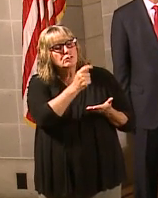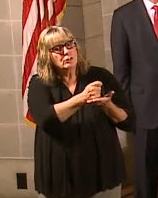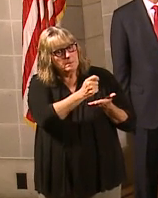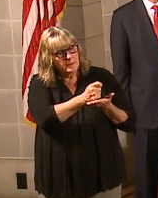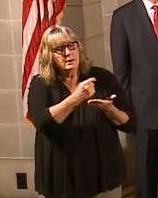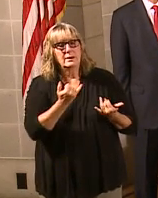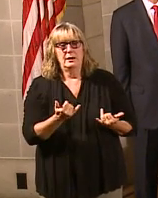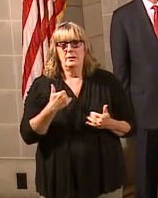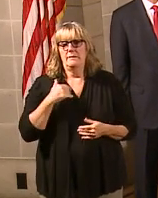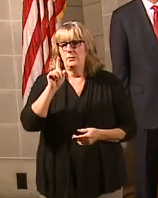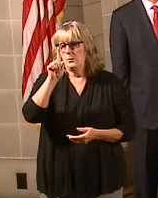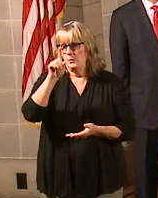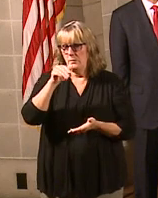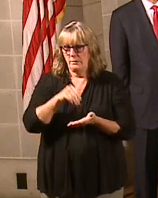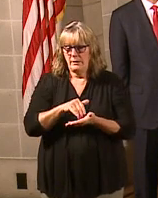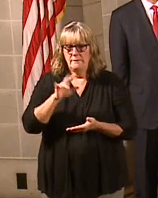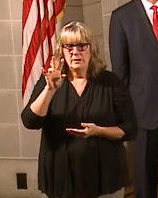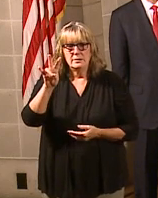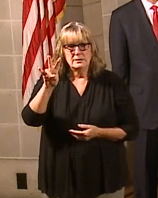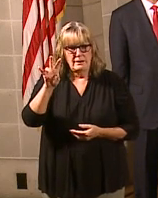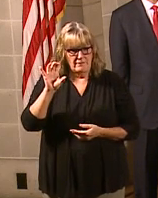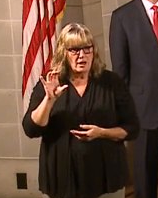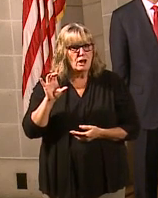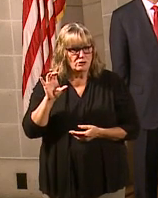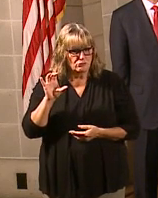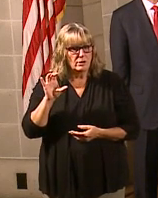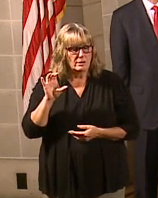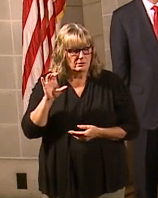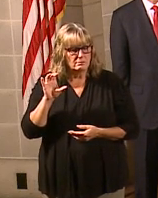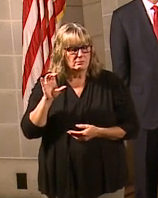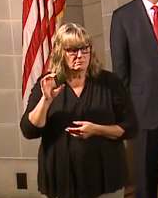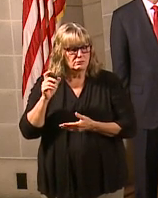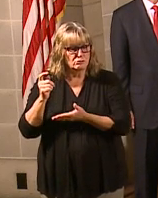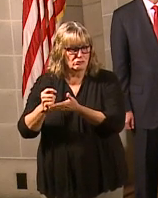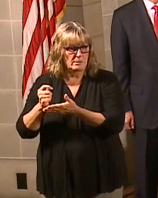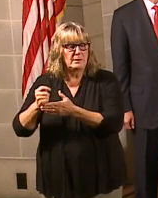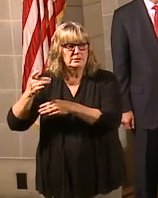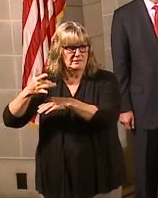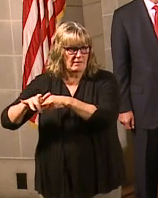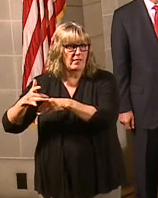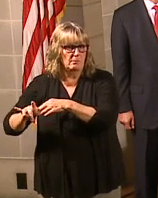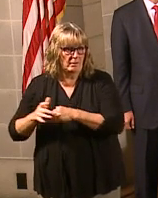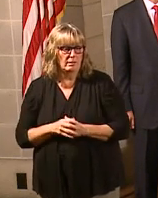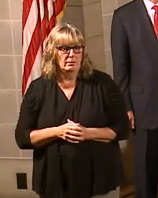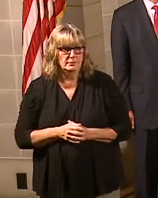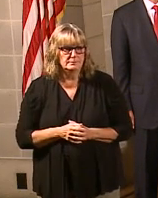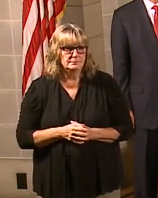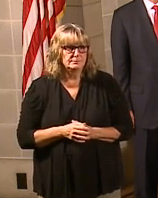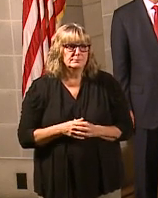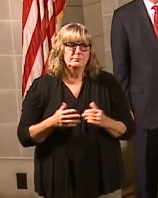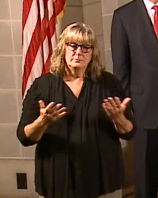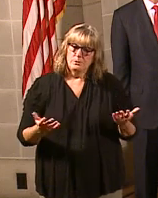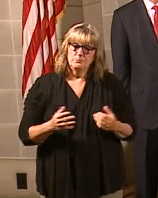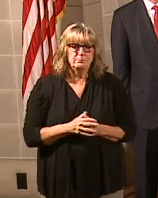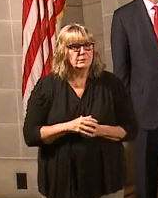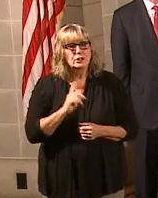MONOCLONAL INFUSION IN THE NATION AND I JUST FOUND OUT FROM OUR PERSON IN CHARGE OF ORDERING